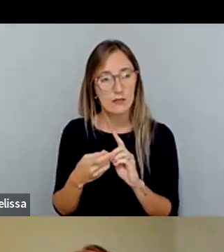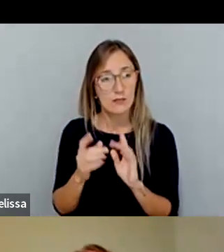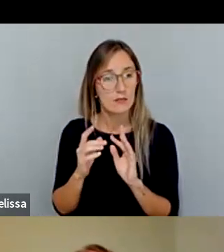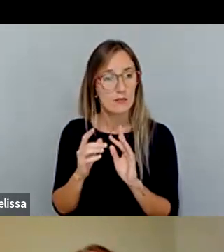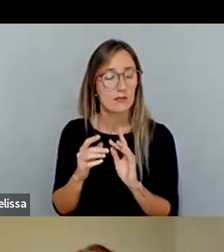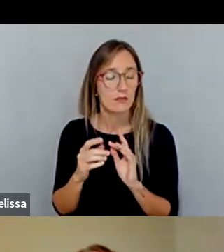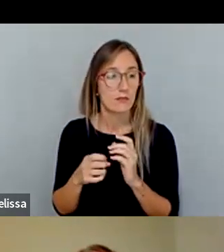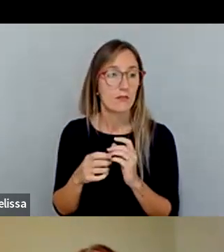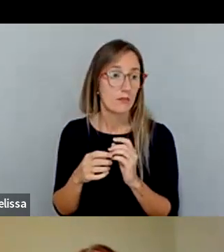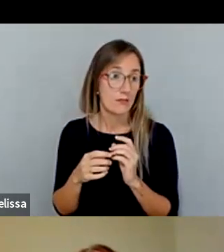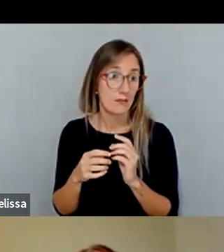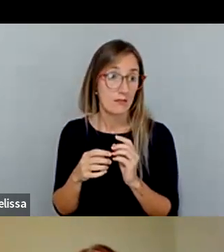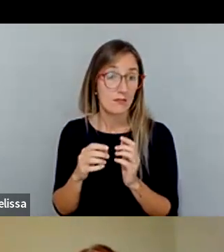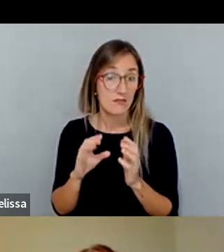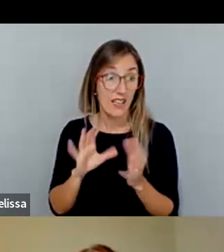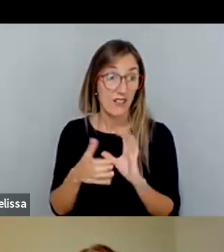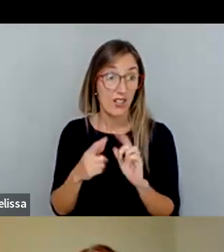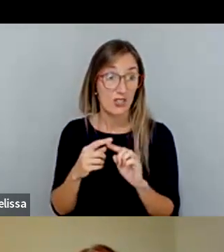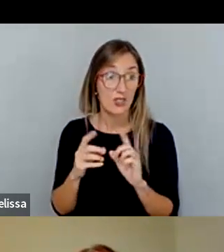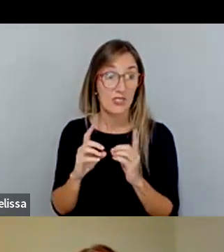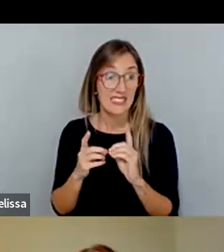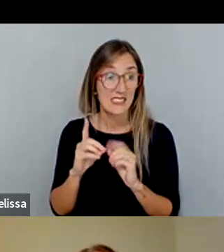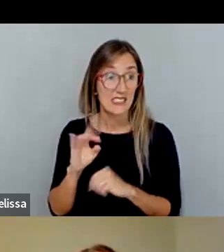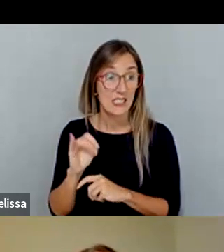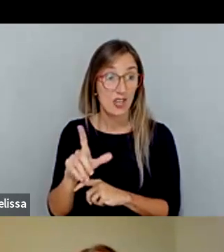of the resources that I have, especially the CDs and audiotapes and things